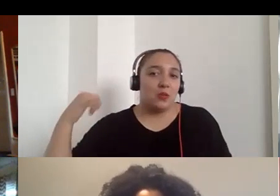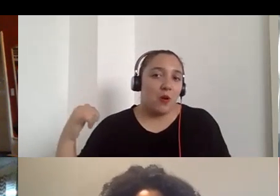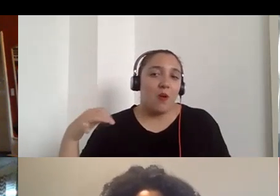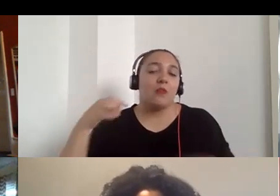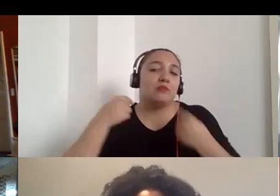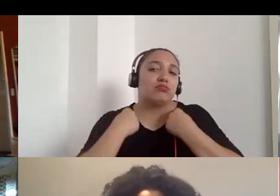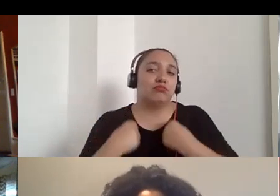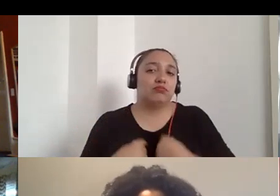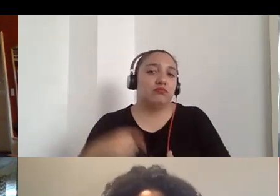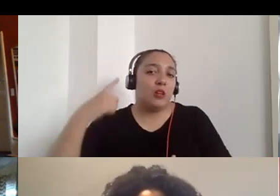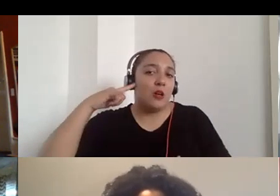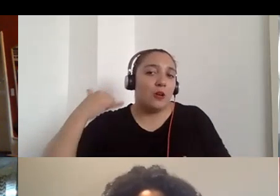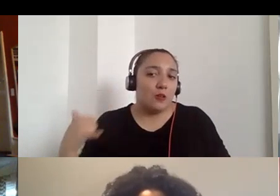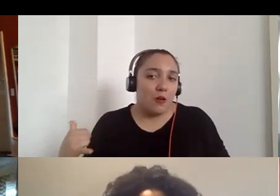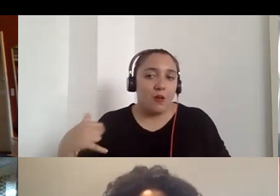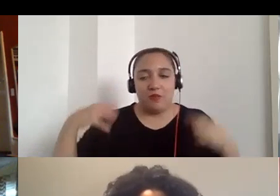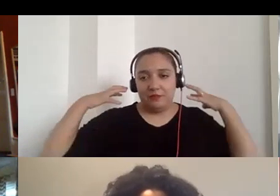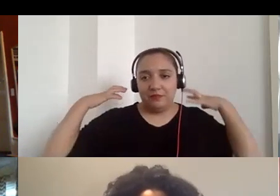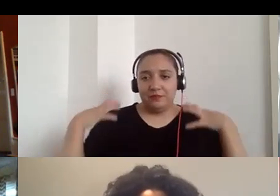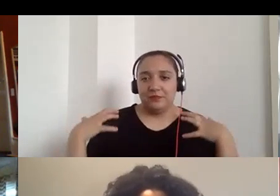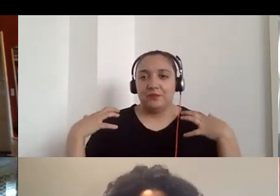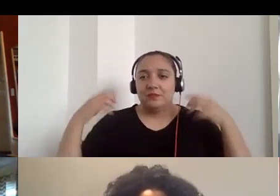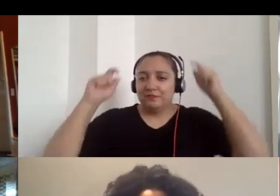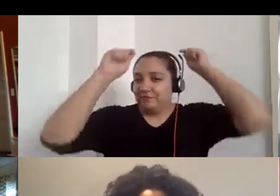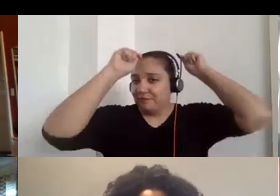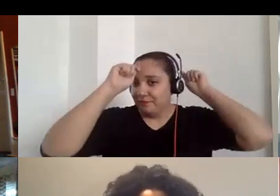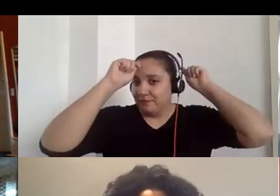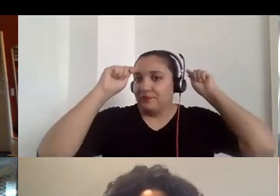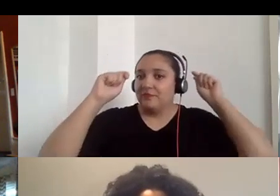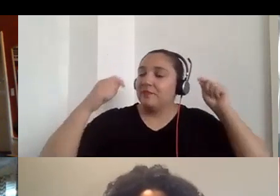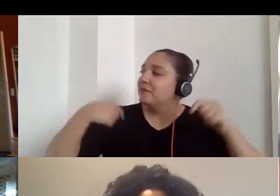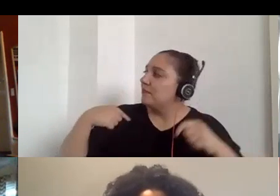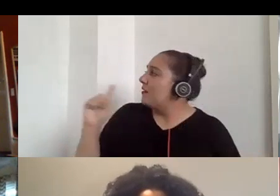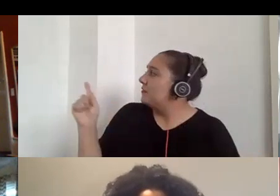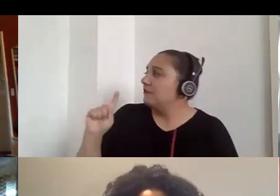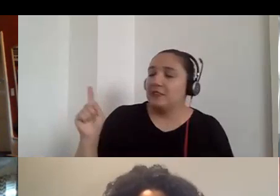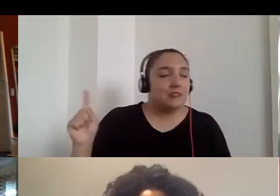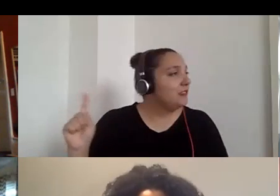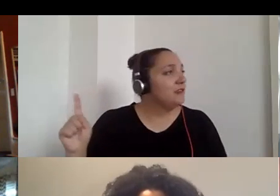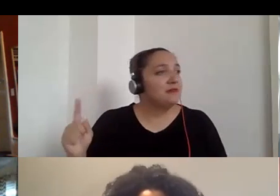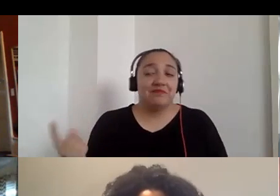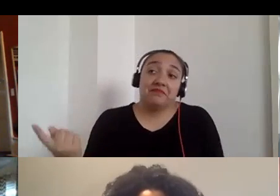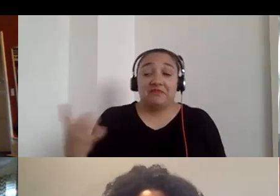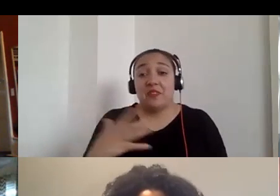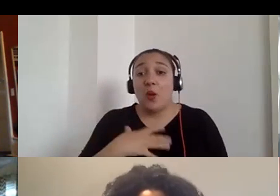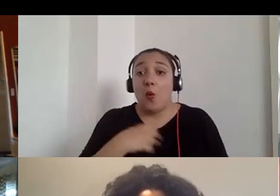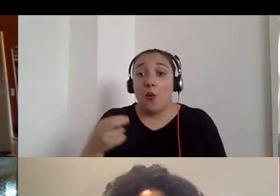dreads and I am in a white room. I'm actually in an Airbnb so I'm not very familiar